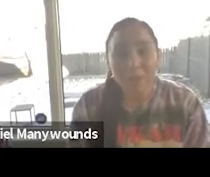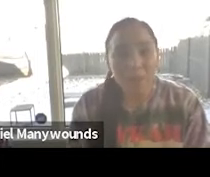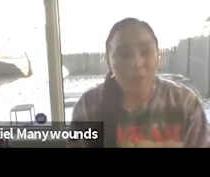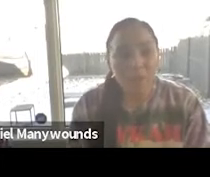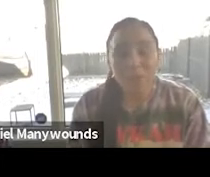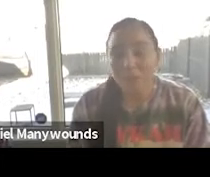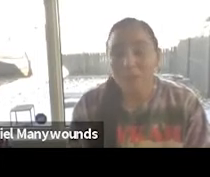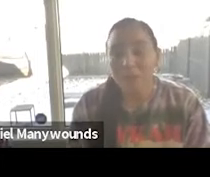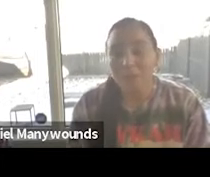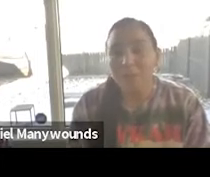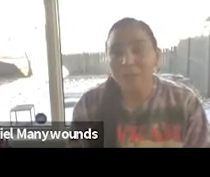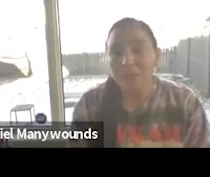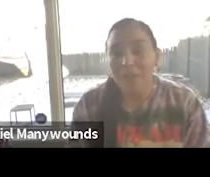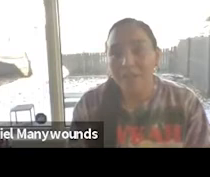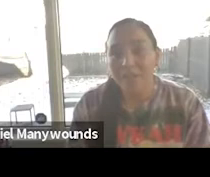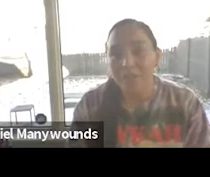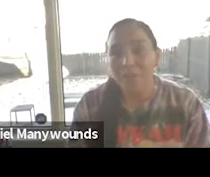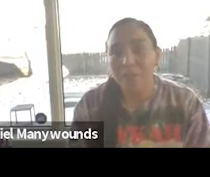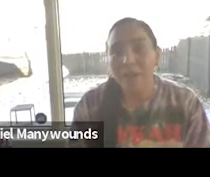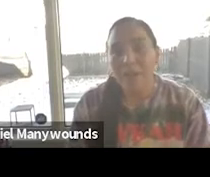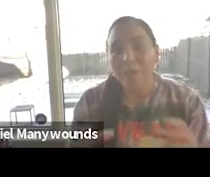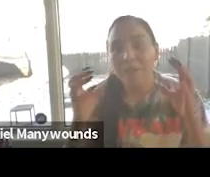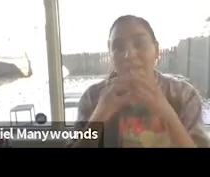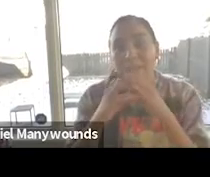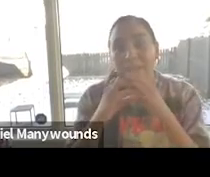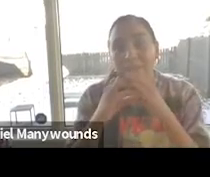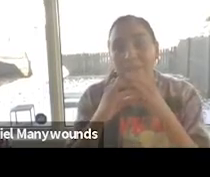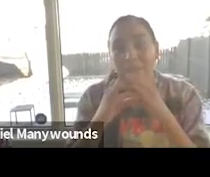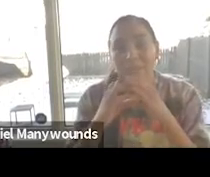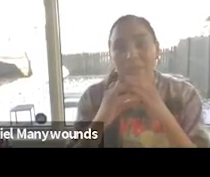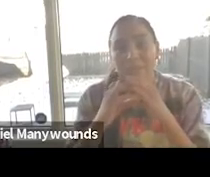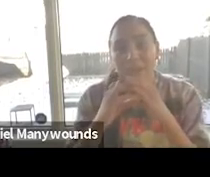But there's still a lot of work for Canada to do. So, it's the centre because that